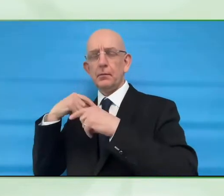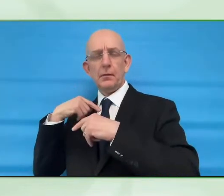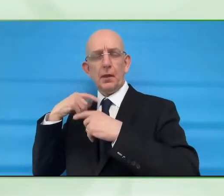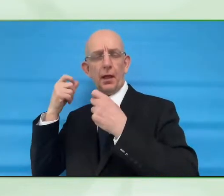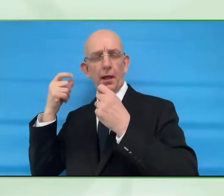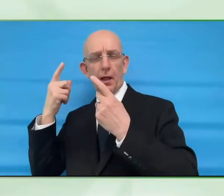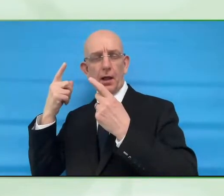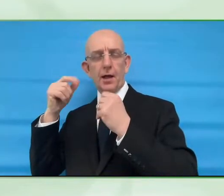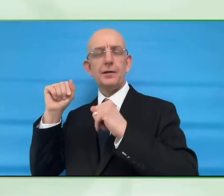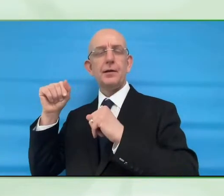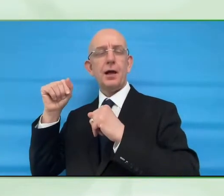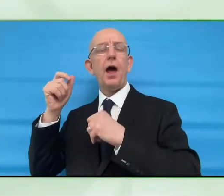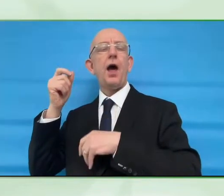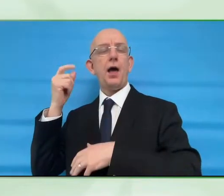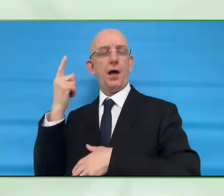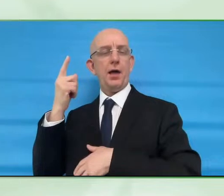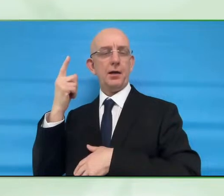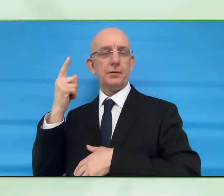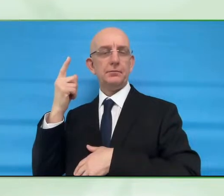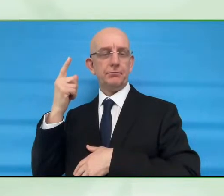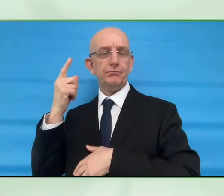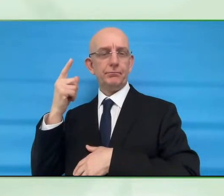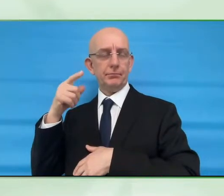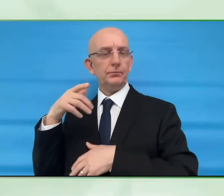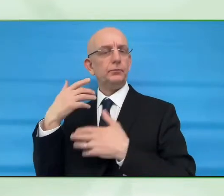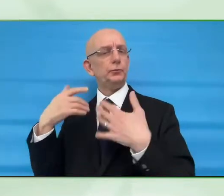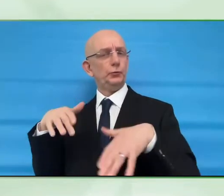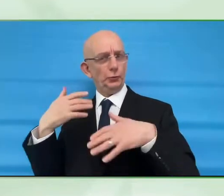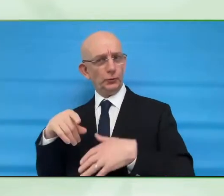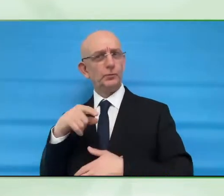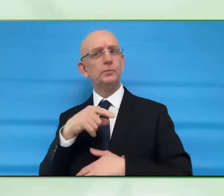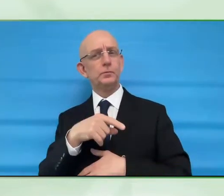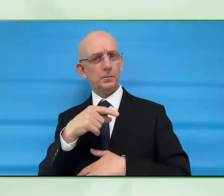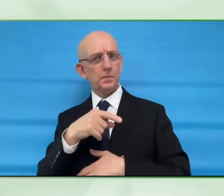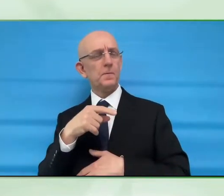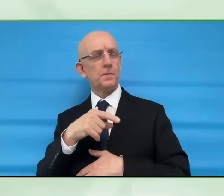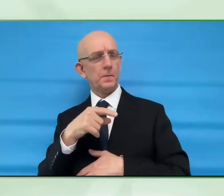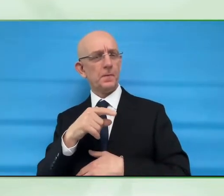Yes, so this project we have been quite ambitious up to technical tools